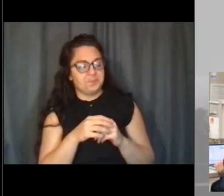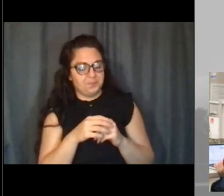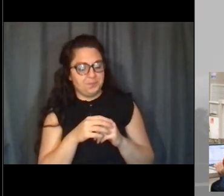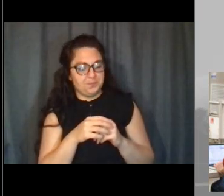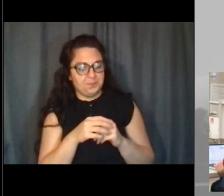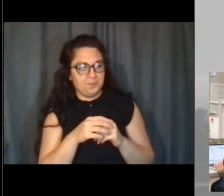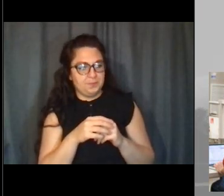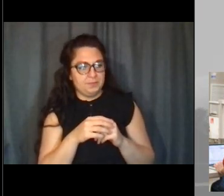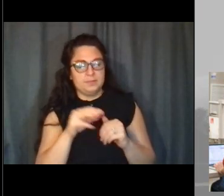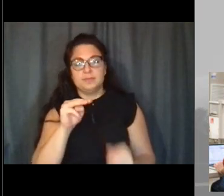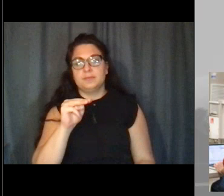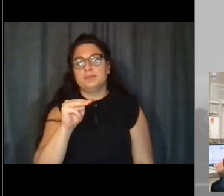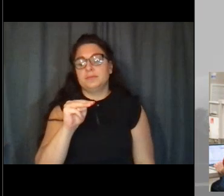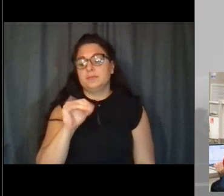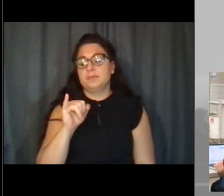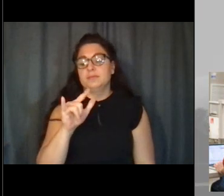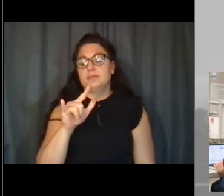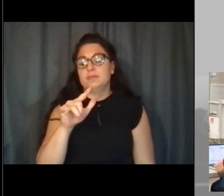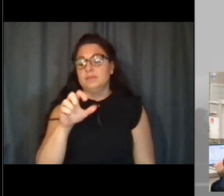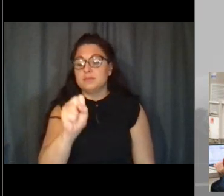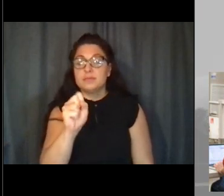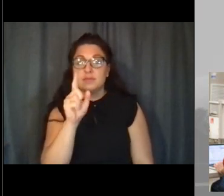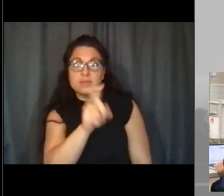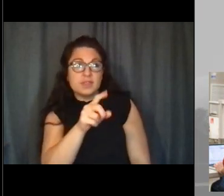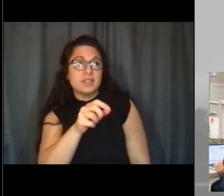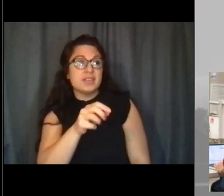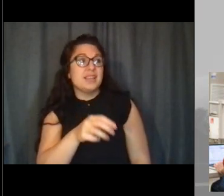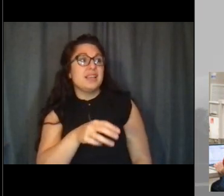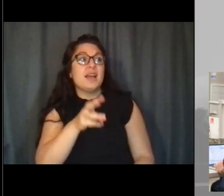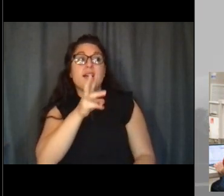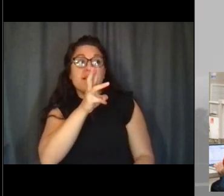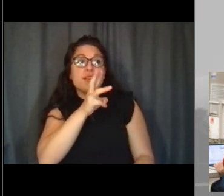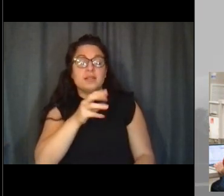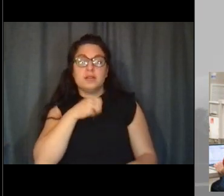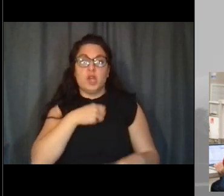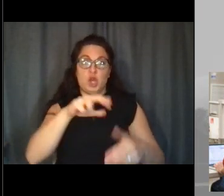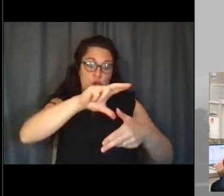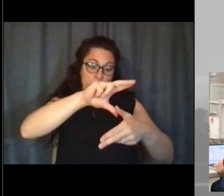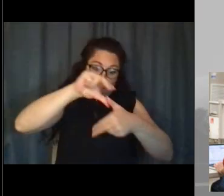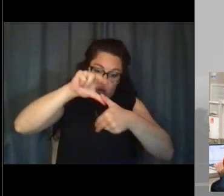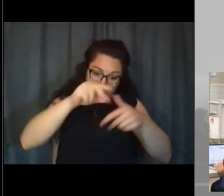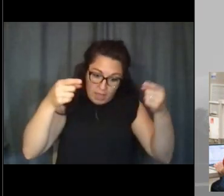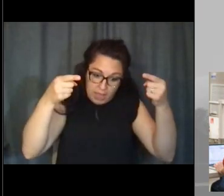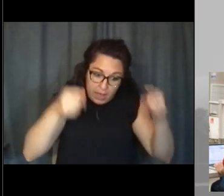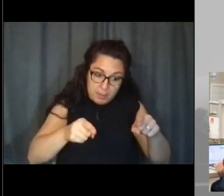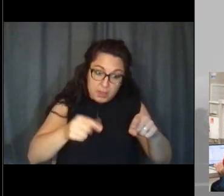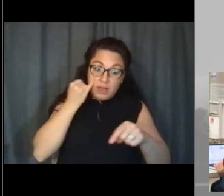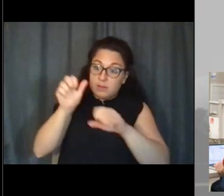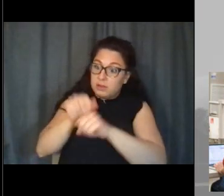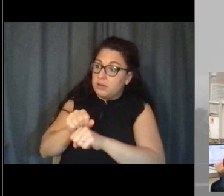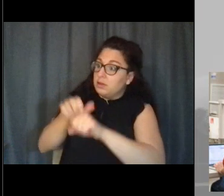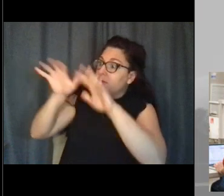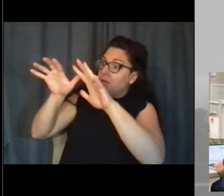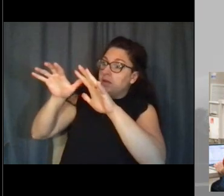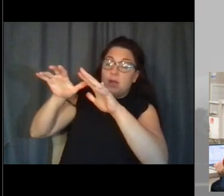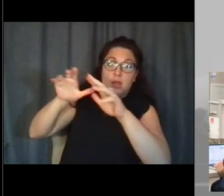Miles asked, "Can hurricanes flood uphill areas?" Can hurricanes flood uphill areas. That is a really good question.